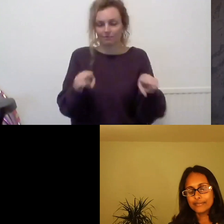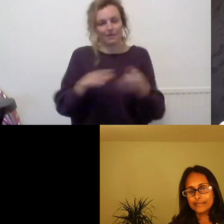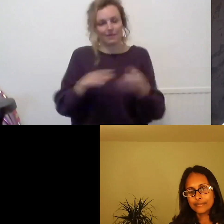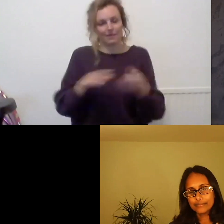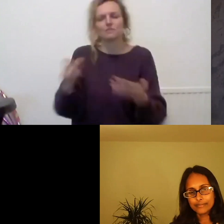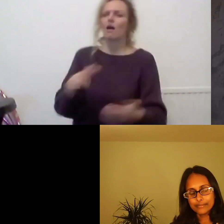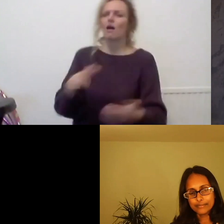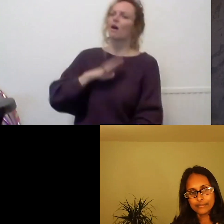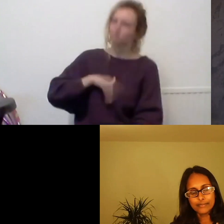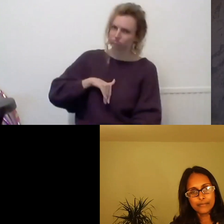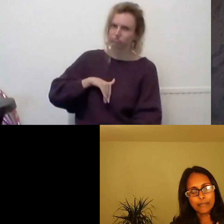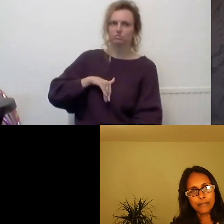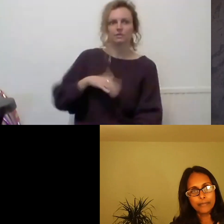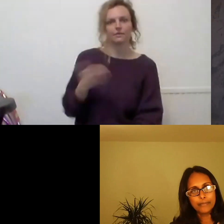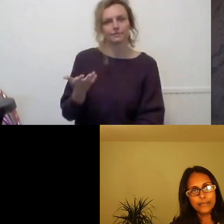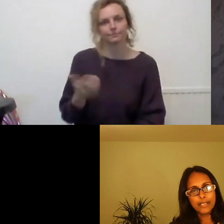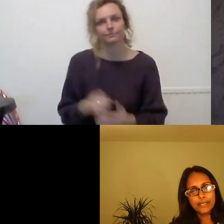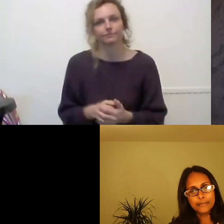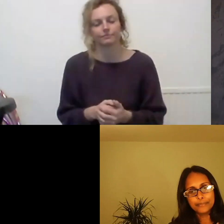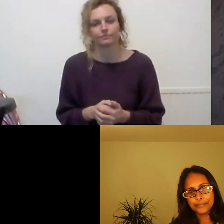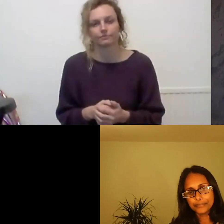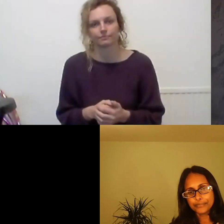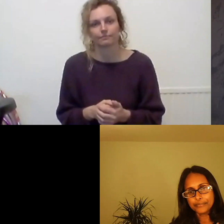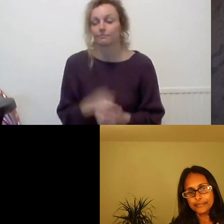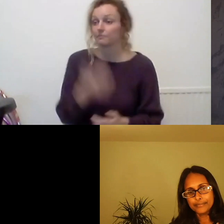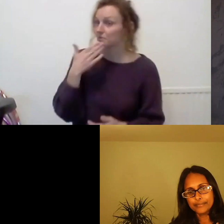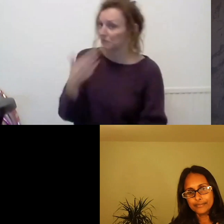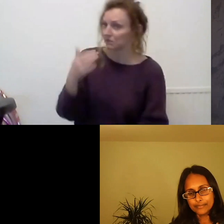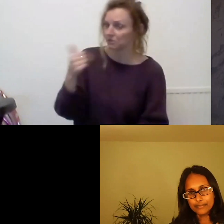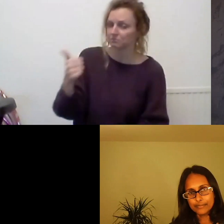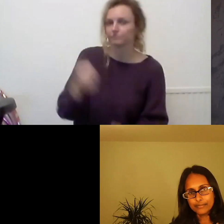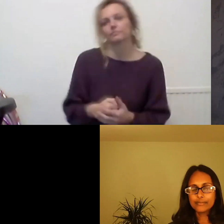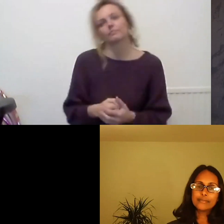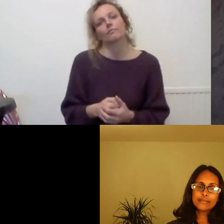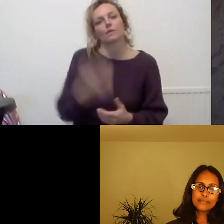There were many questions everyone about people with pre existing health conditions,